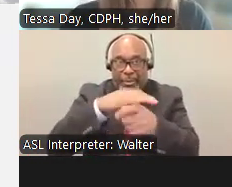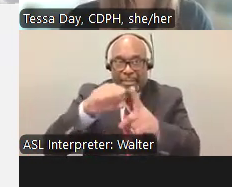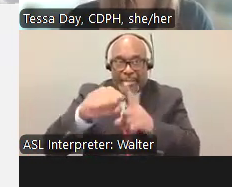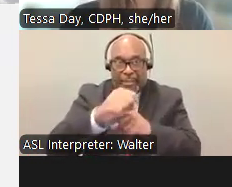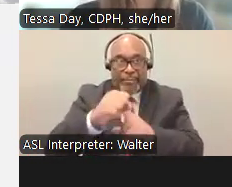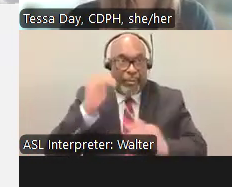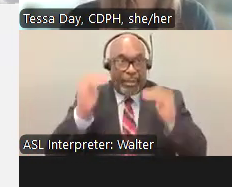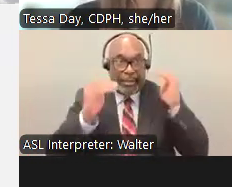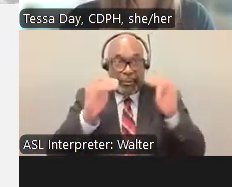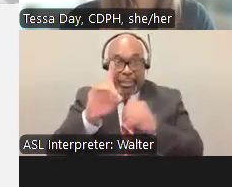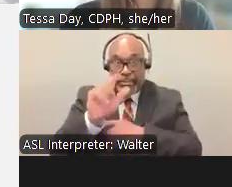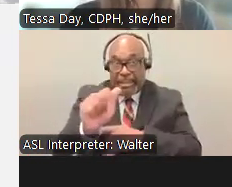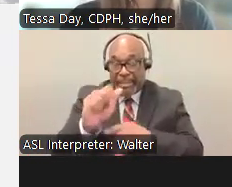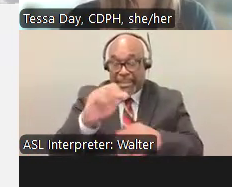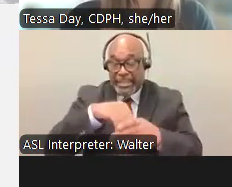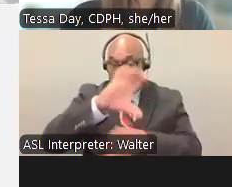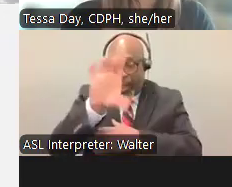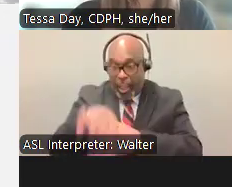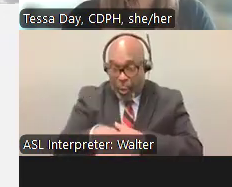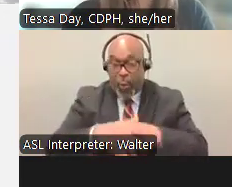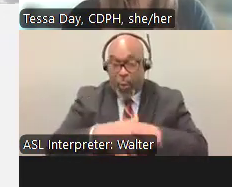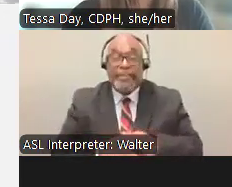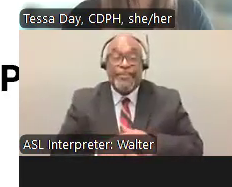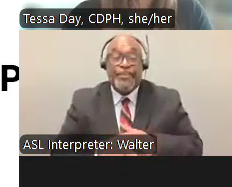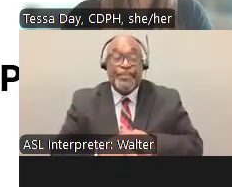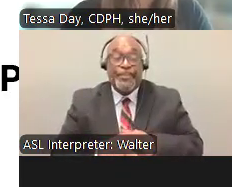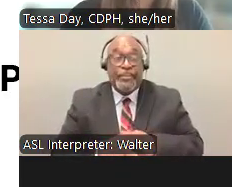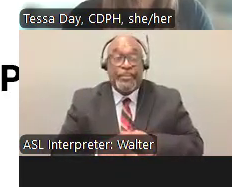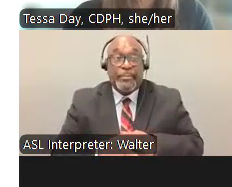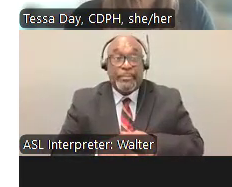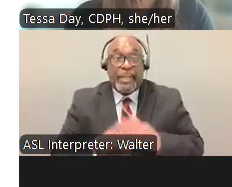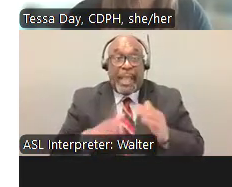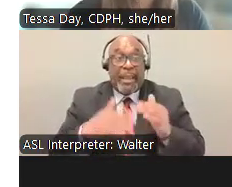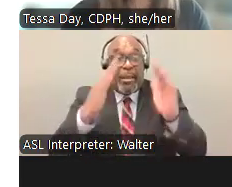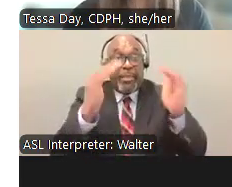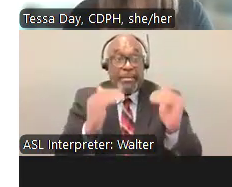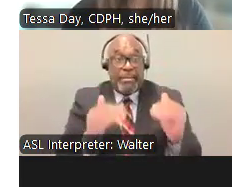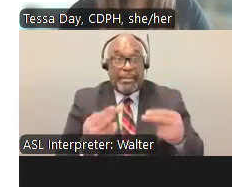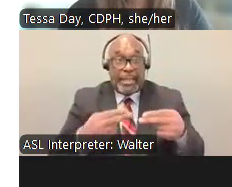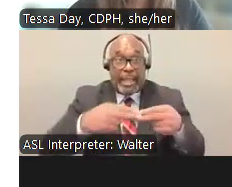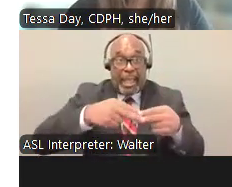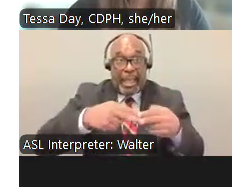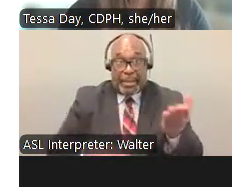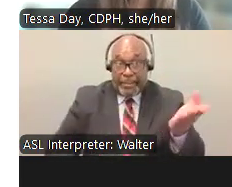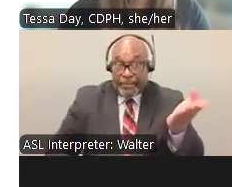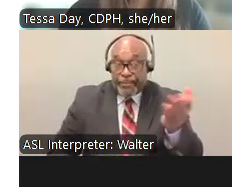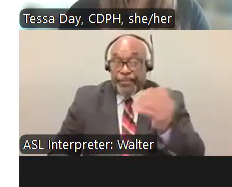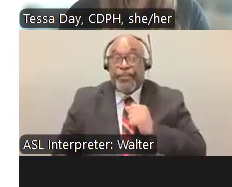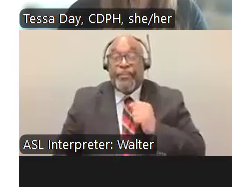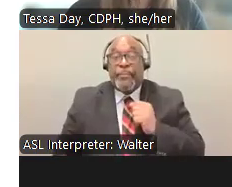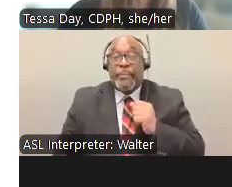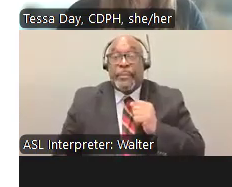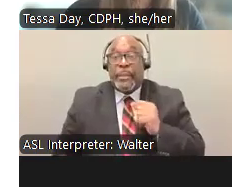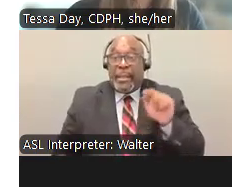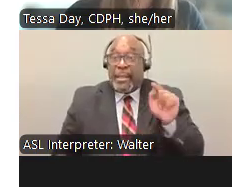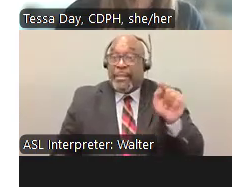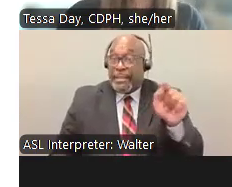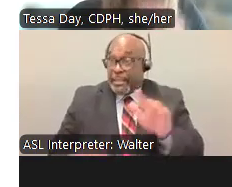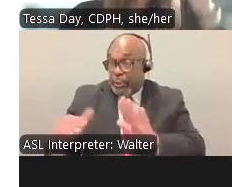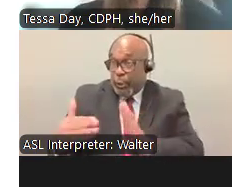13:17:10 Chicago. And on the next slide, 13:17:14 so this is a new report from a